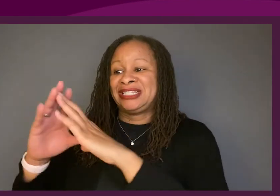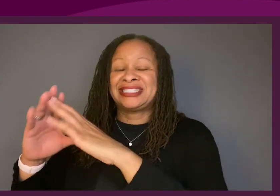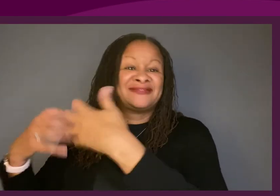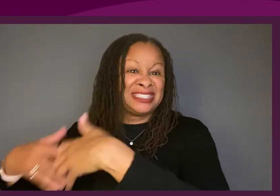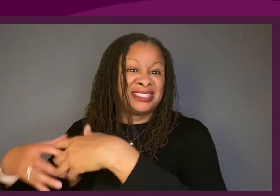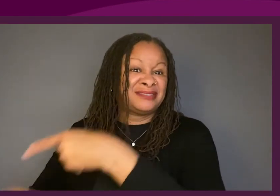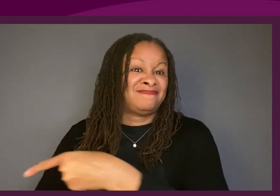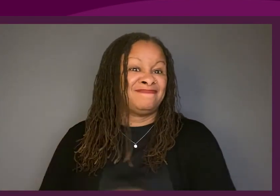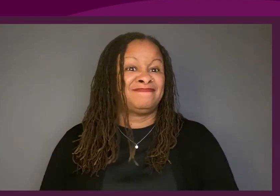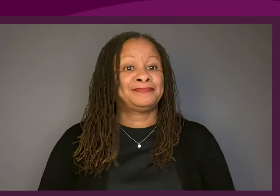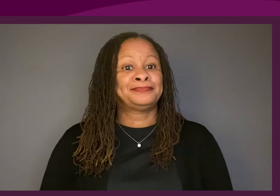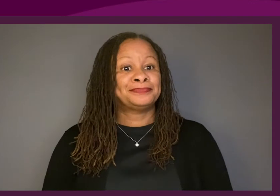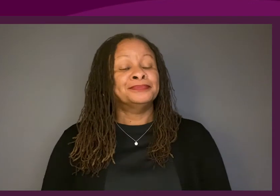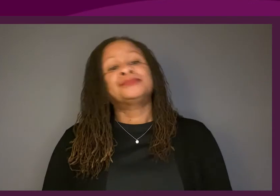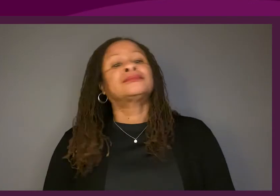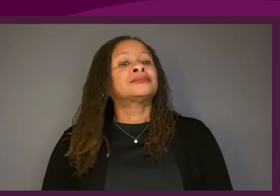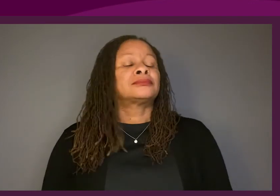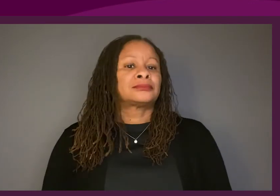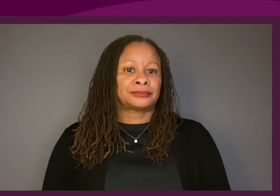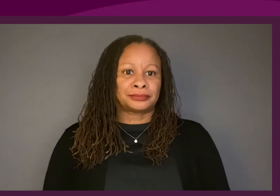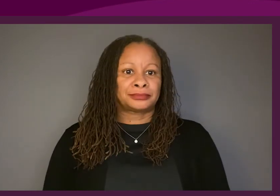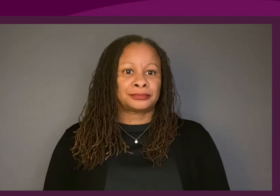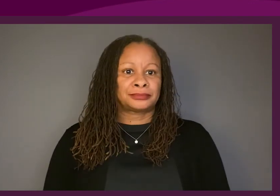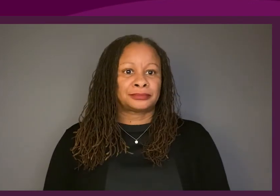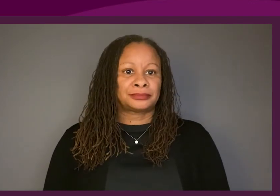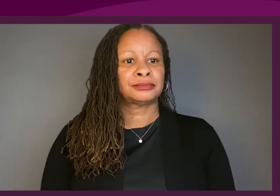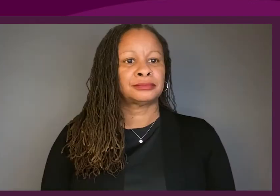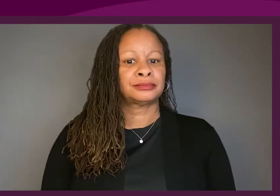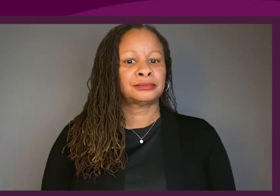So, sure you have more questions.